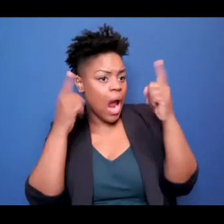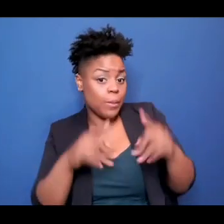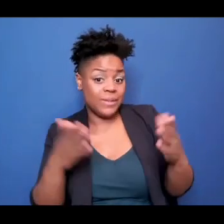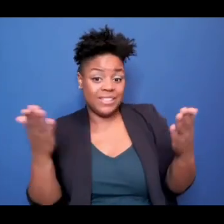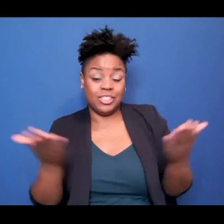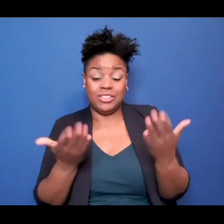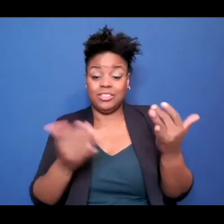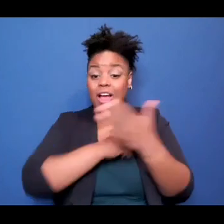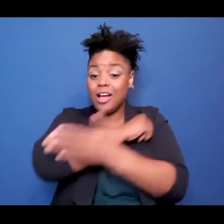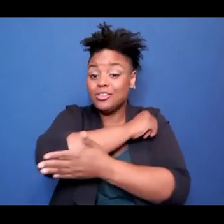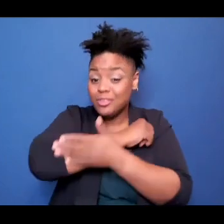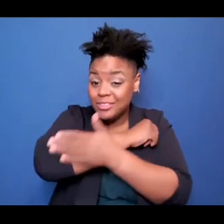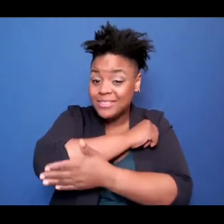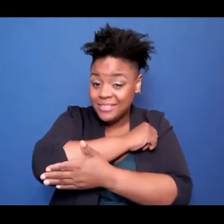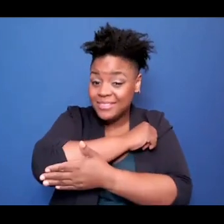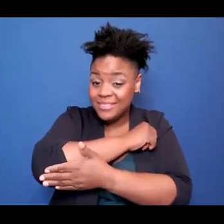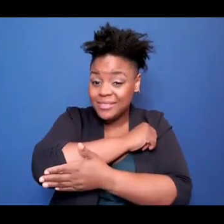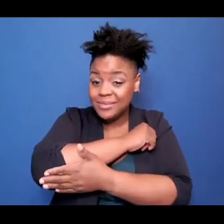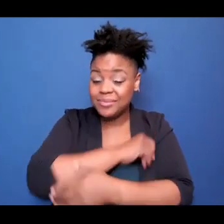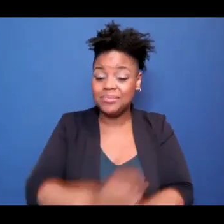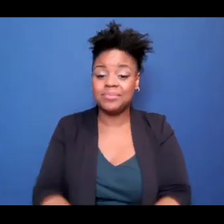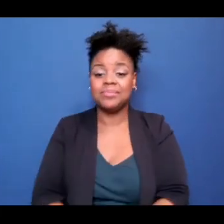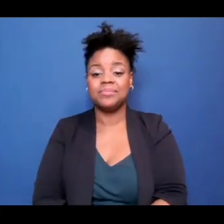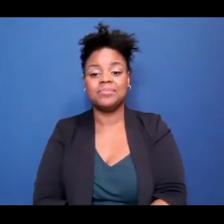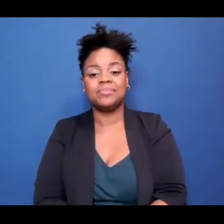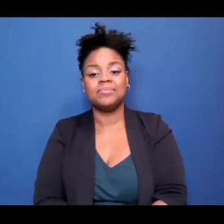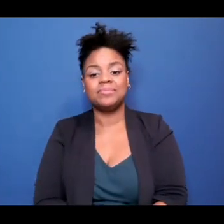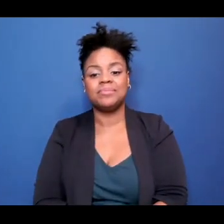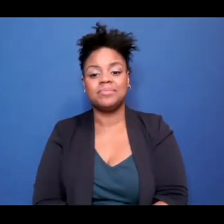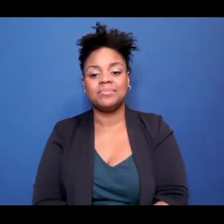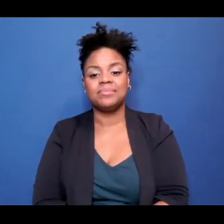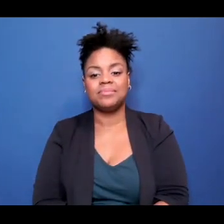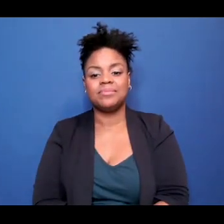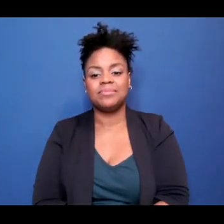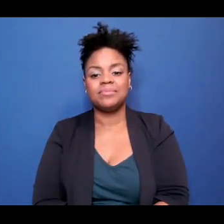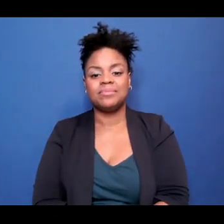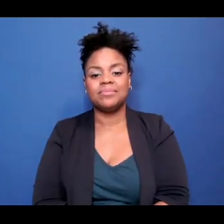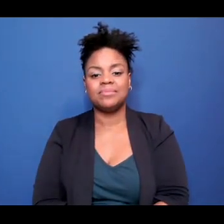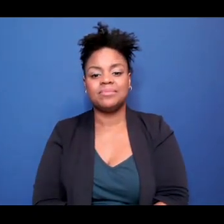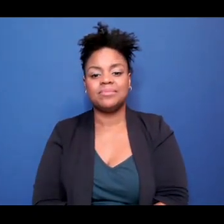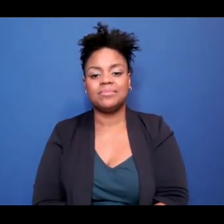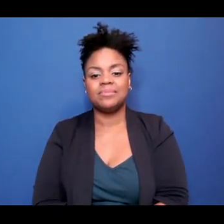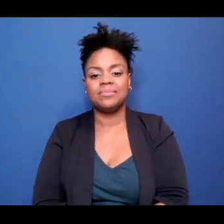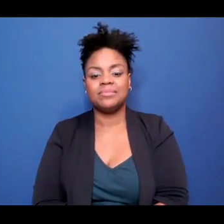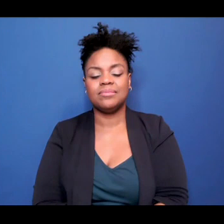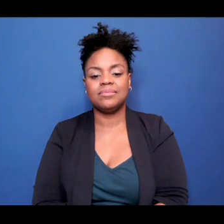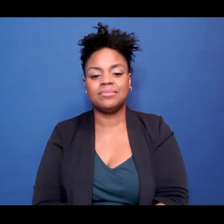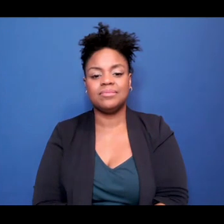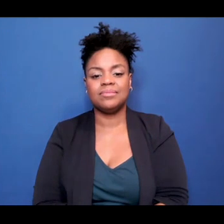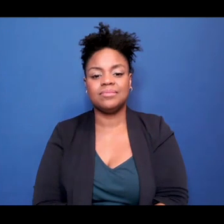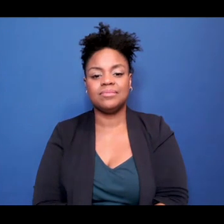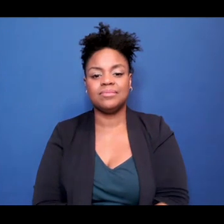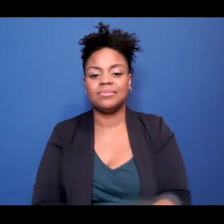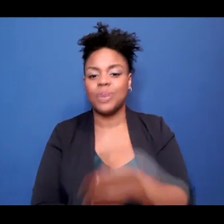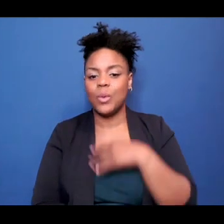YOU KNOW, BUT THE REAL QUESTION IS WHAT'S GOING TO HAPPEN TO THIS COUNTRY, I HAVE TO REPEAT THAT, END QUOTE.